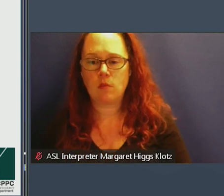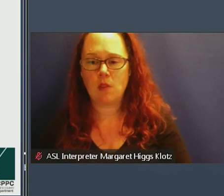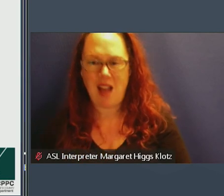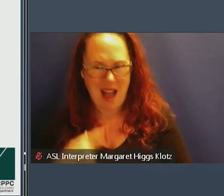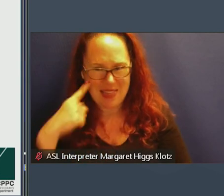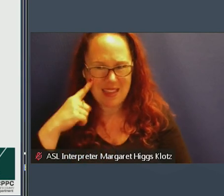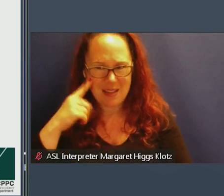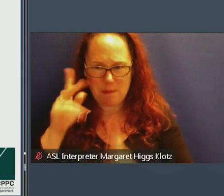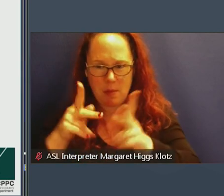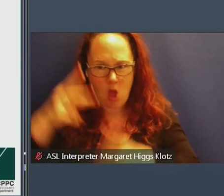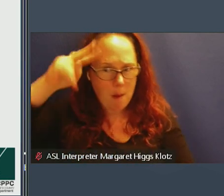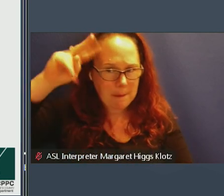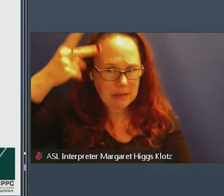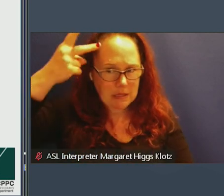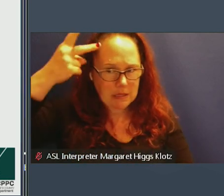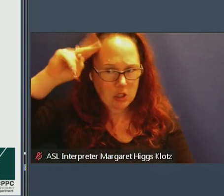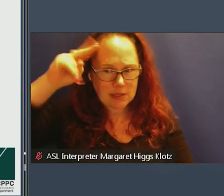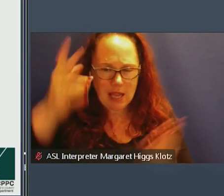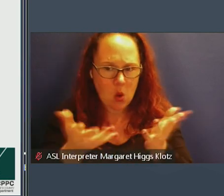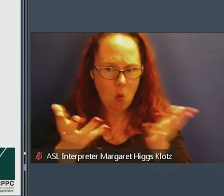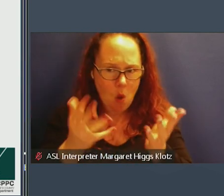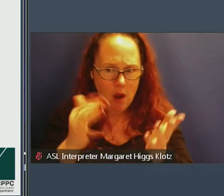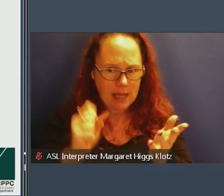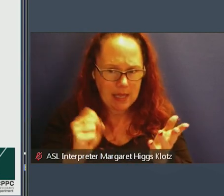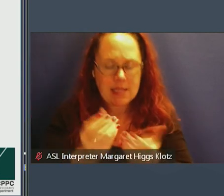is and a lot of confusion between the state law,